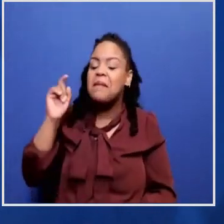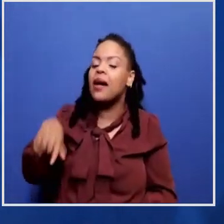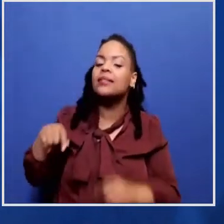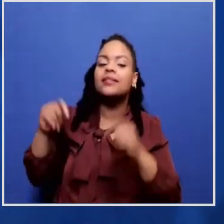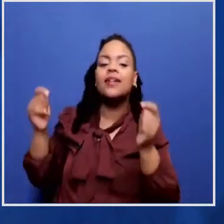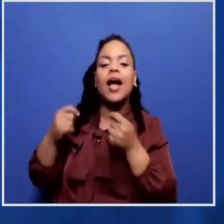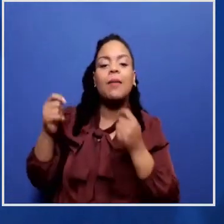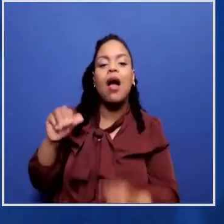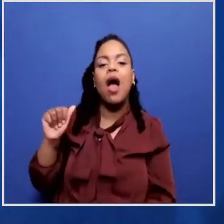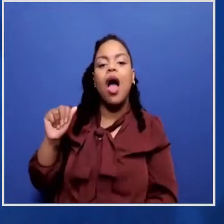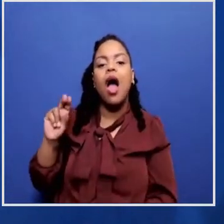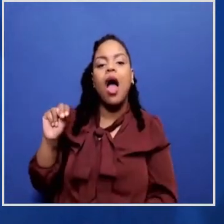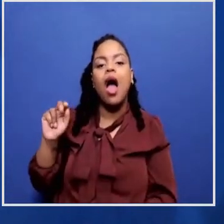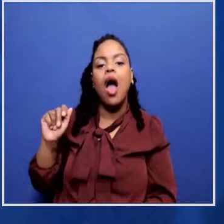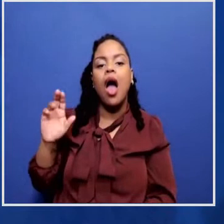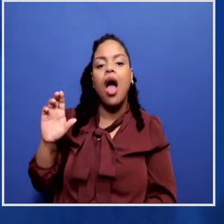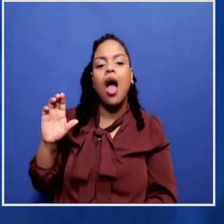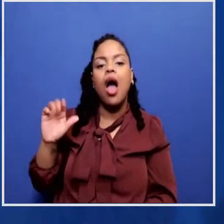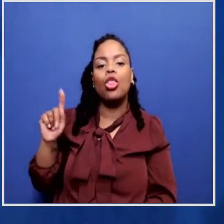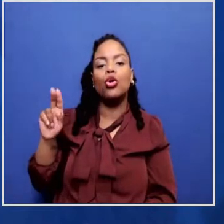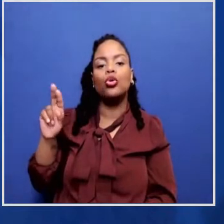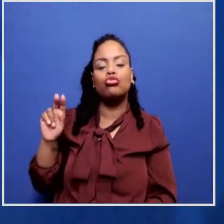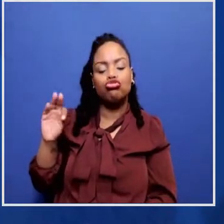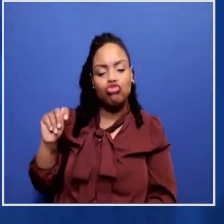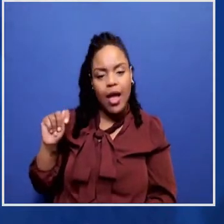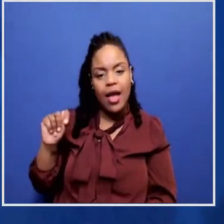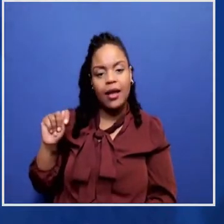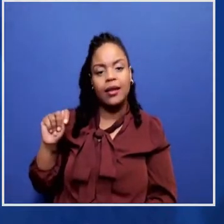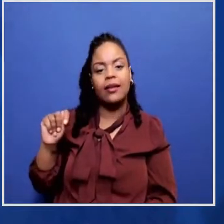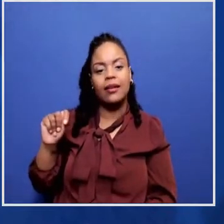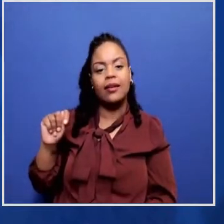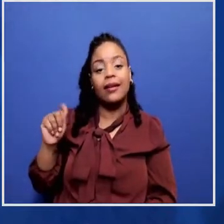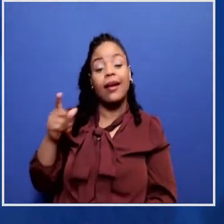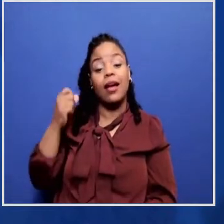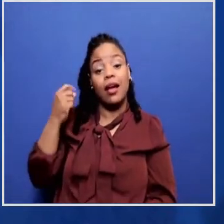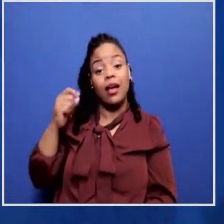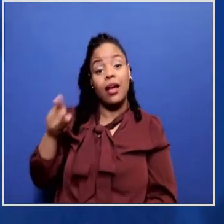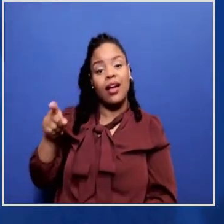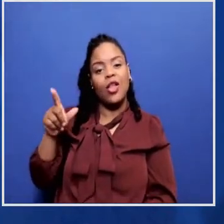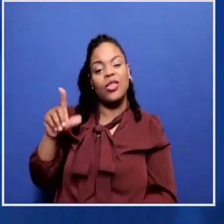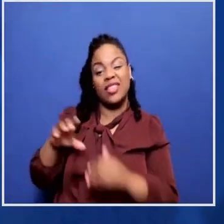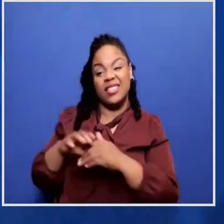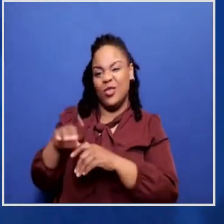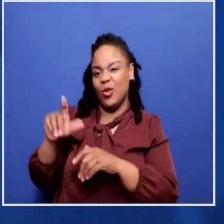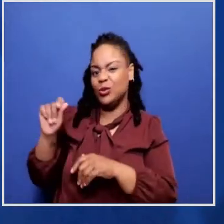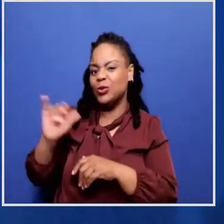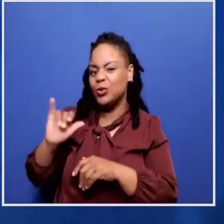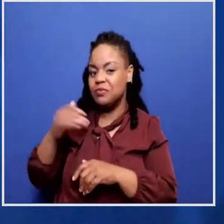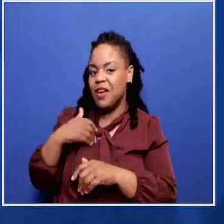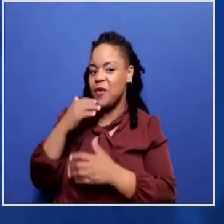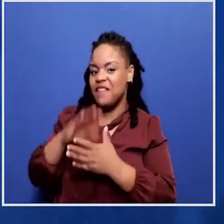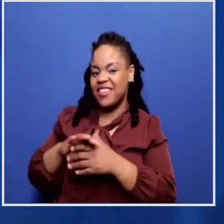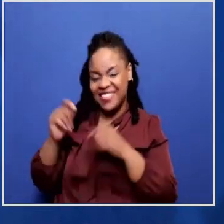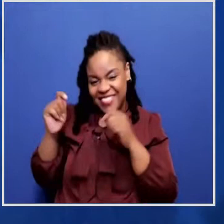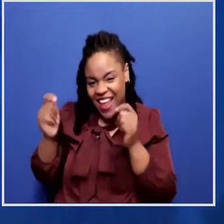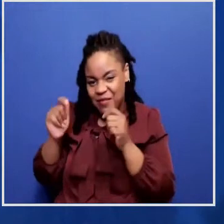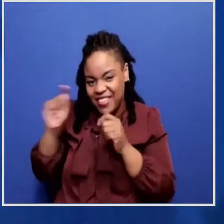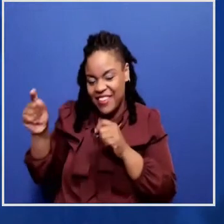YOUR BELOVED COMMUNITY.